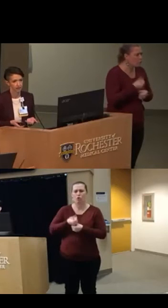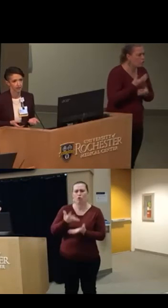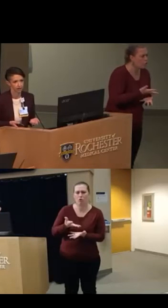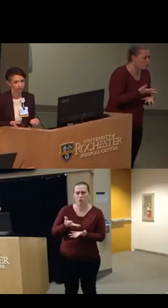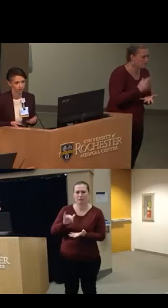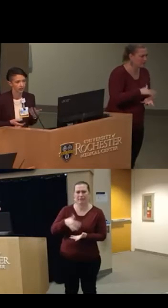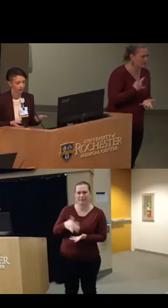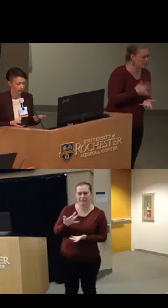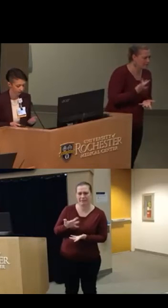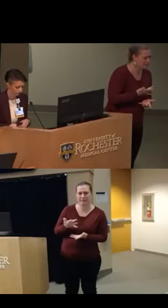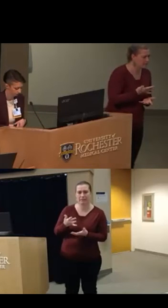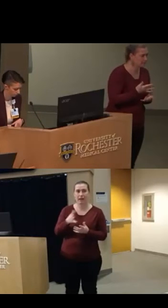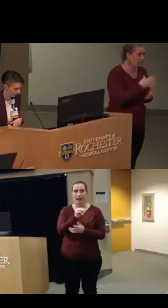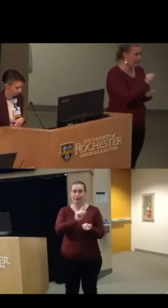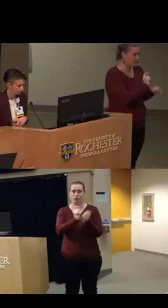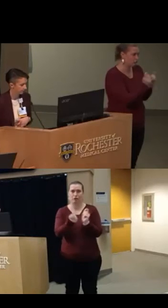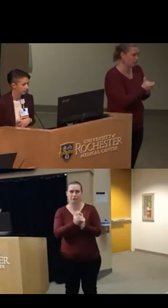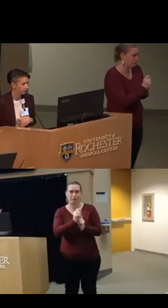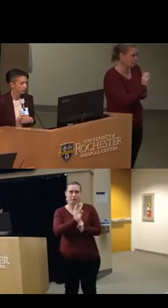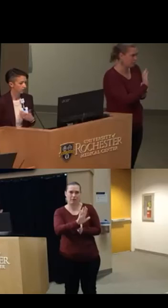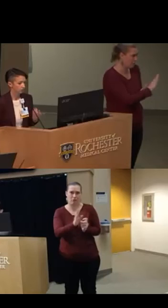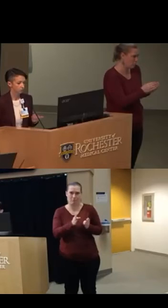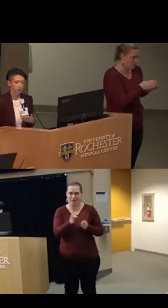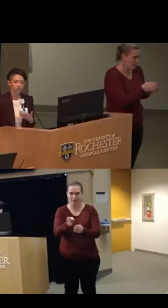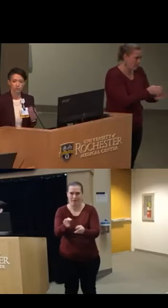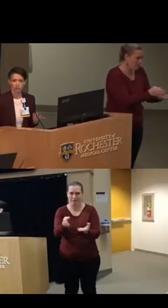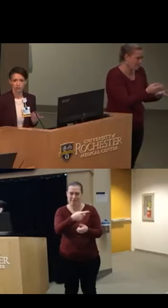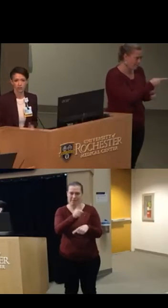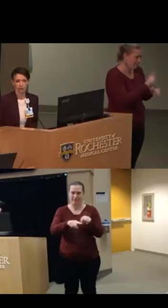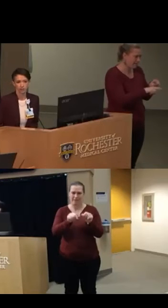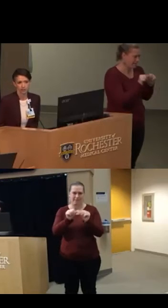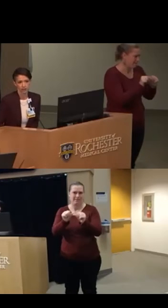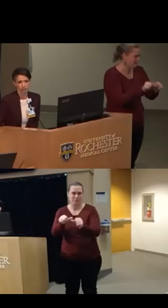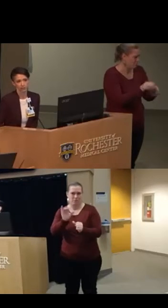that they're on because they can't continue in this way so what we would do in potentially five